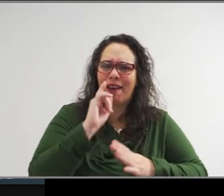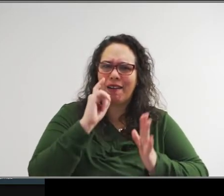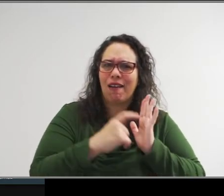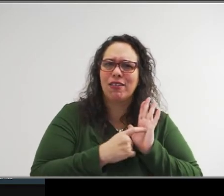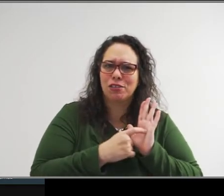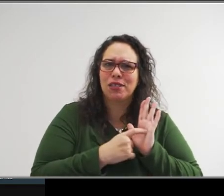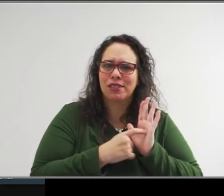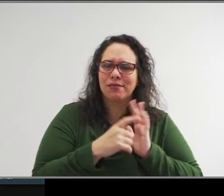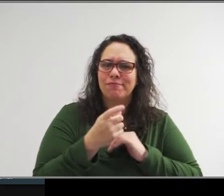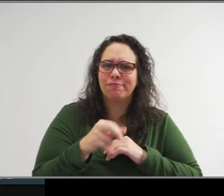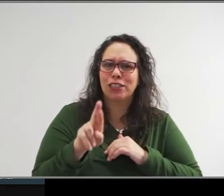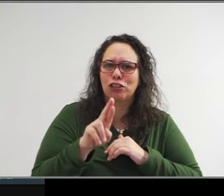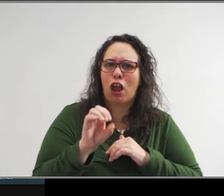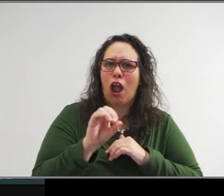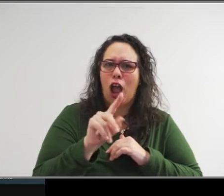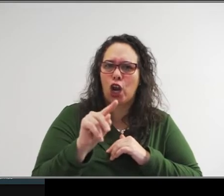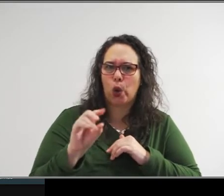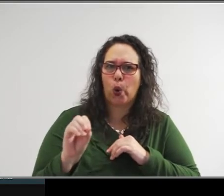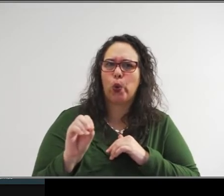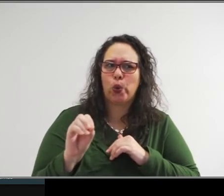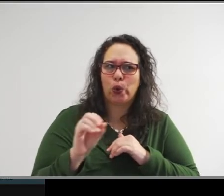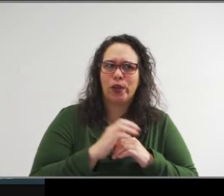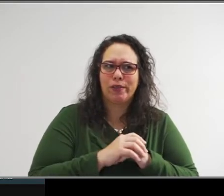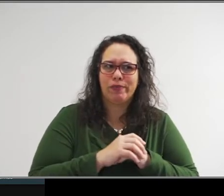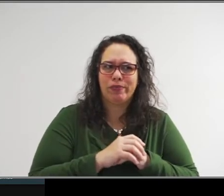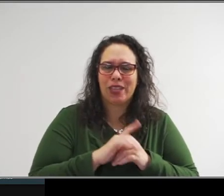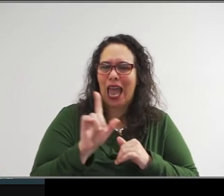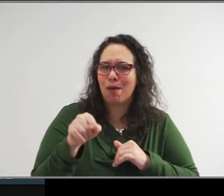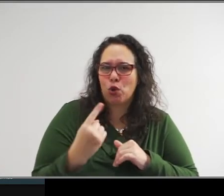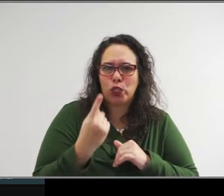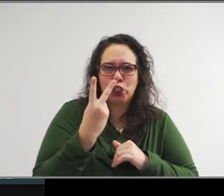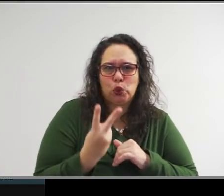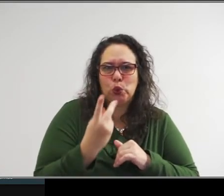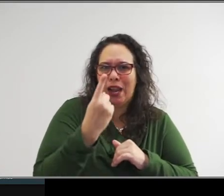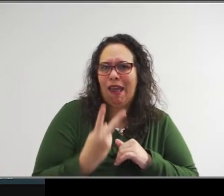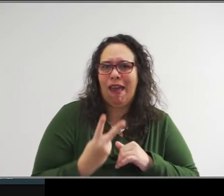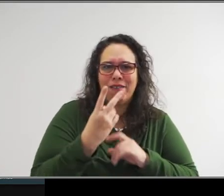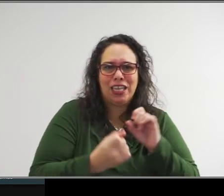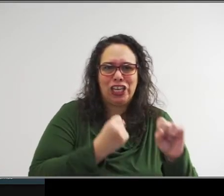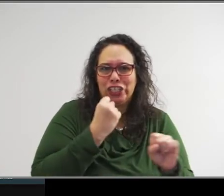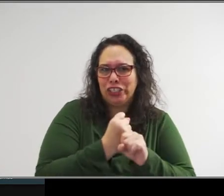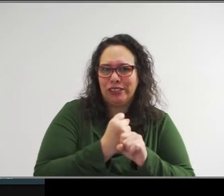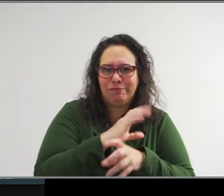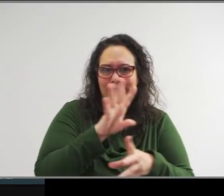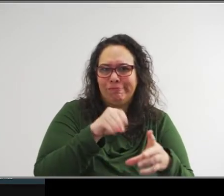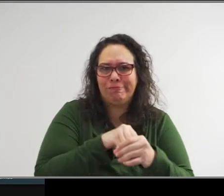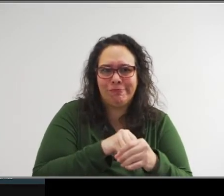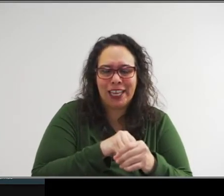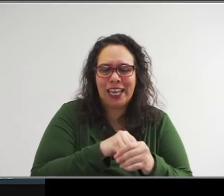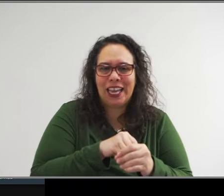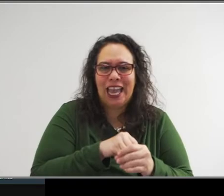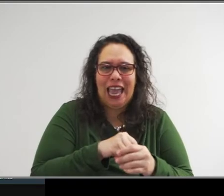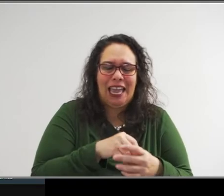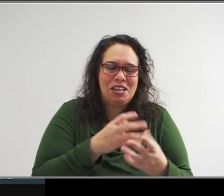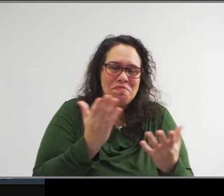Mr. Otto, I'm only two and a half years. And, again, even when I don't agree or for the questions